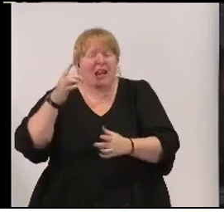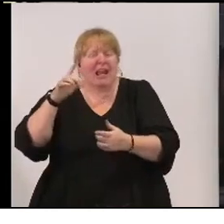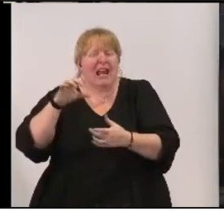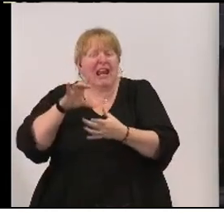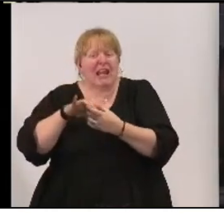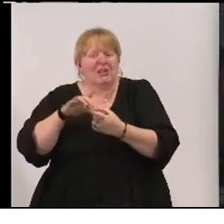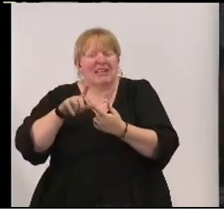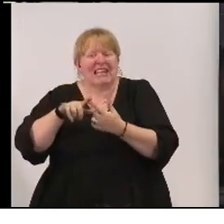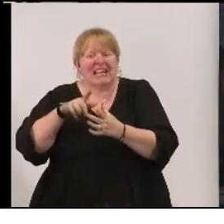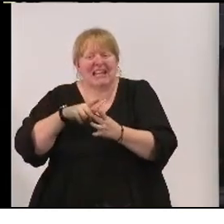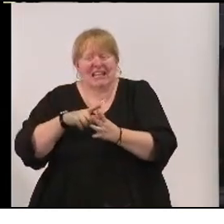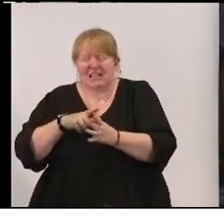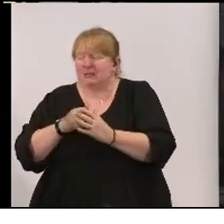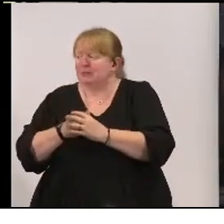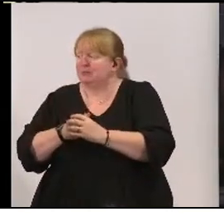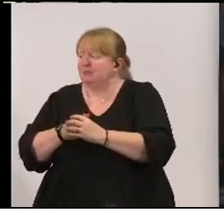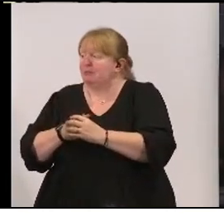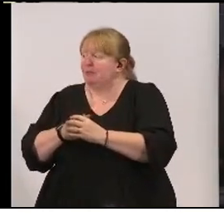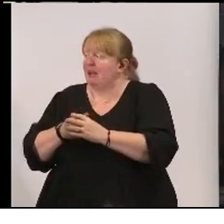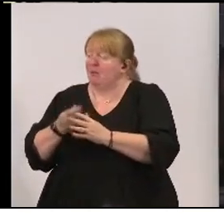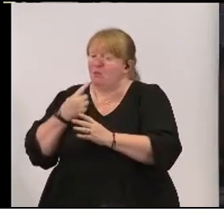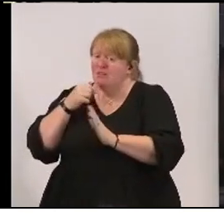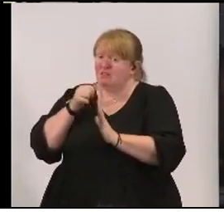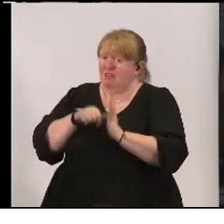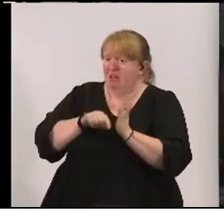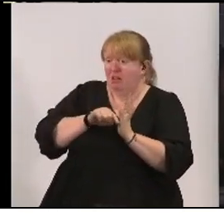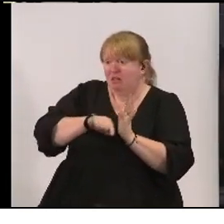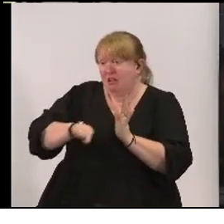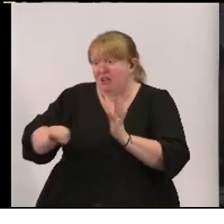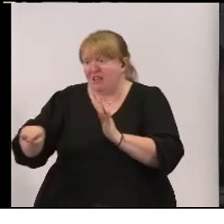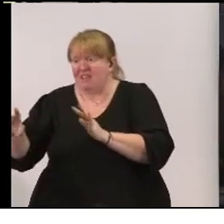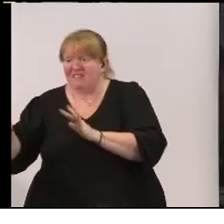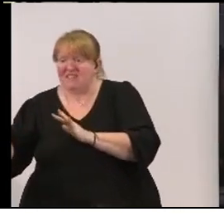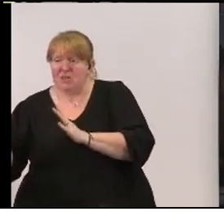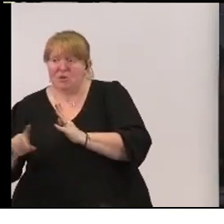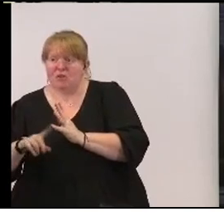So if we start this way and finish with Ulrike this time, so Mike.